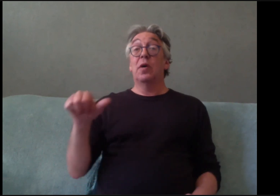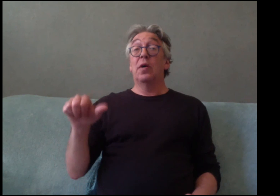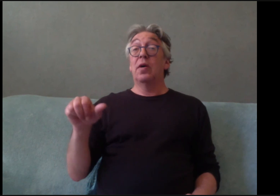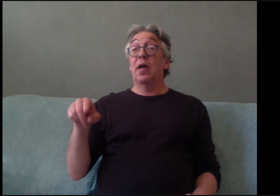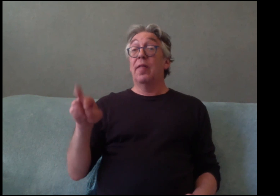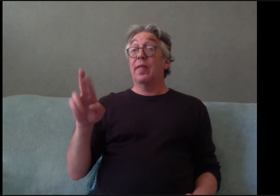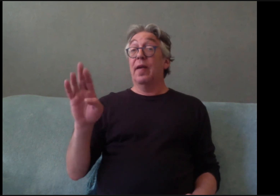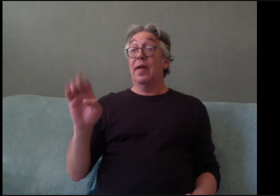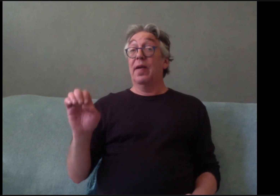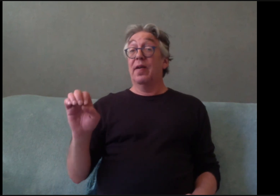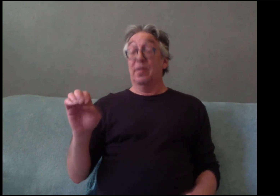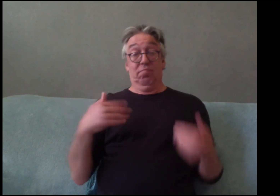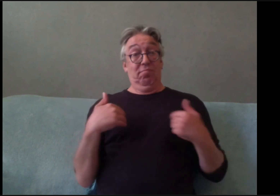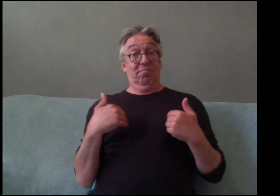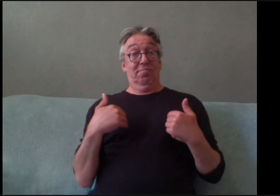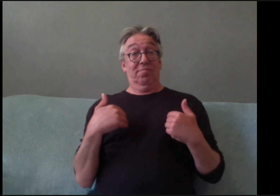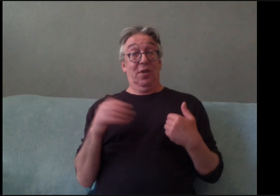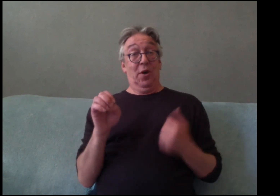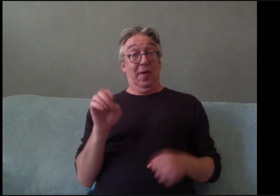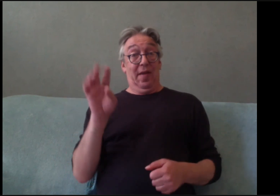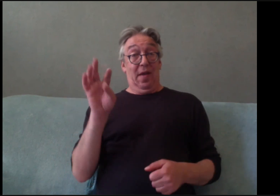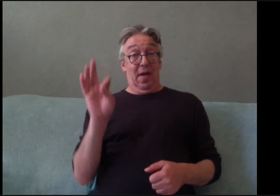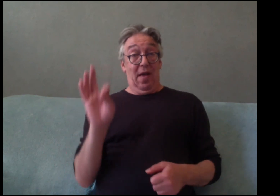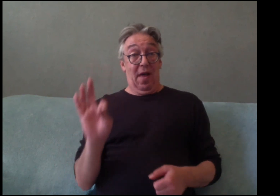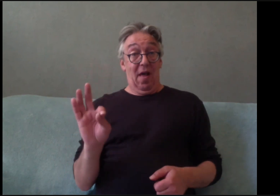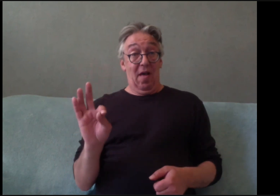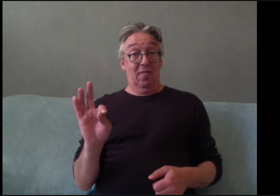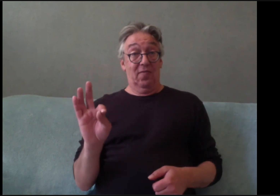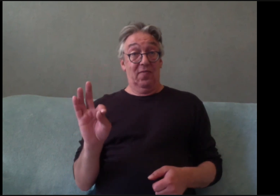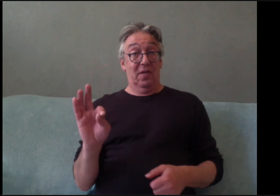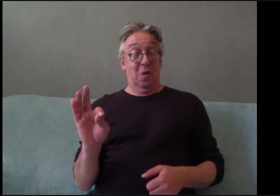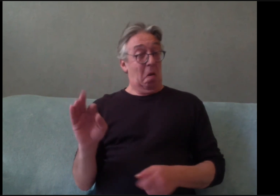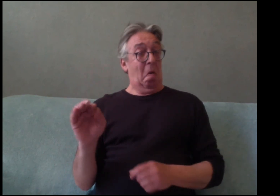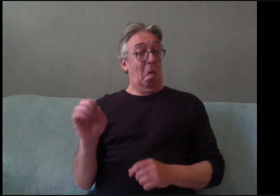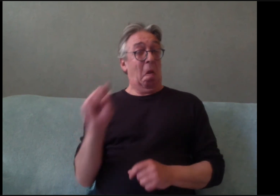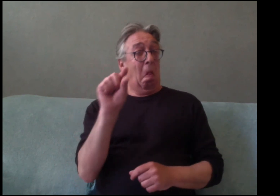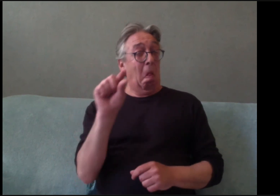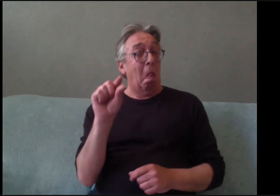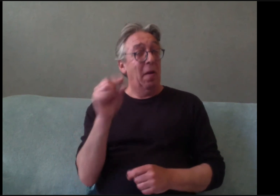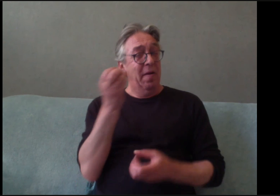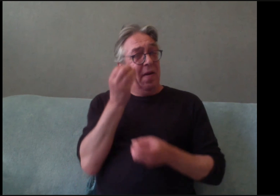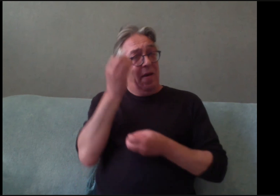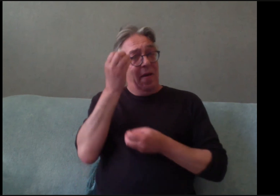which is not too much, we know that in most of the countries